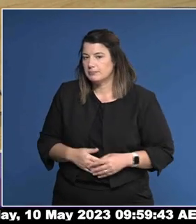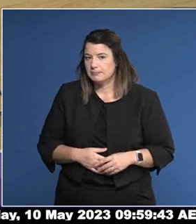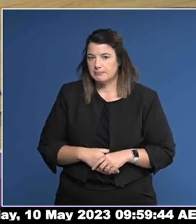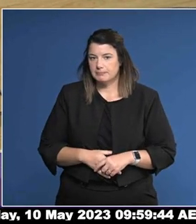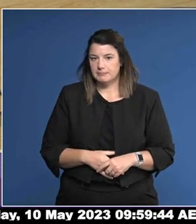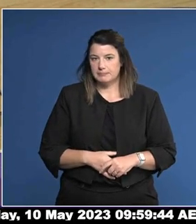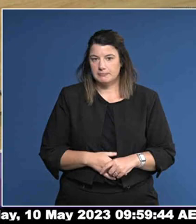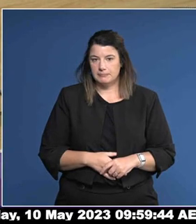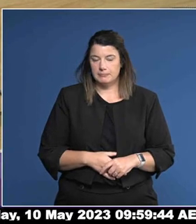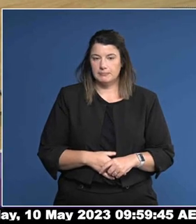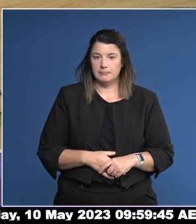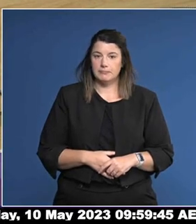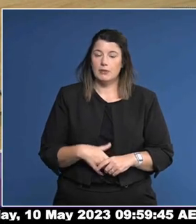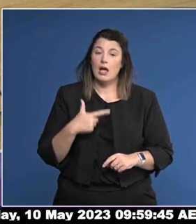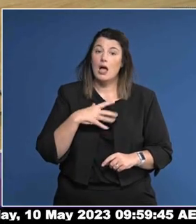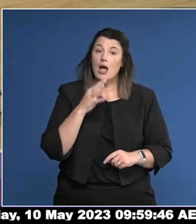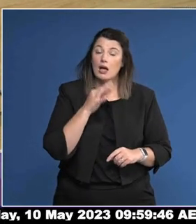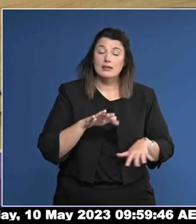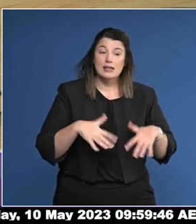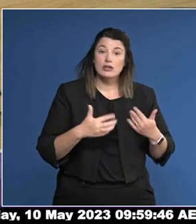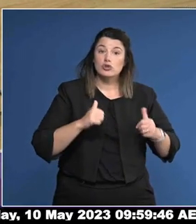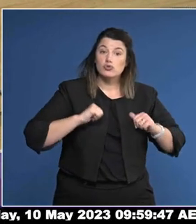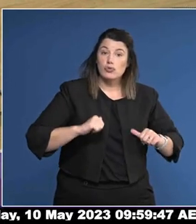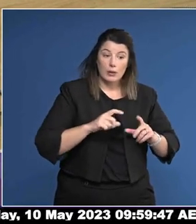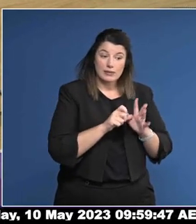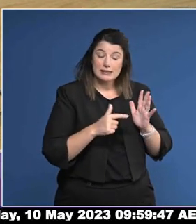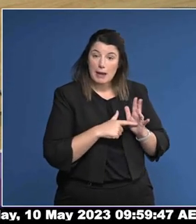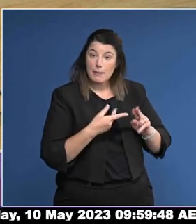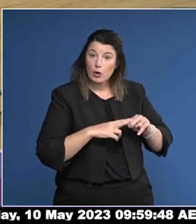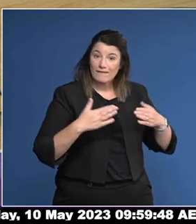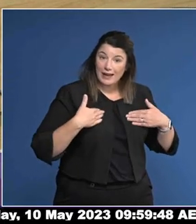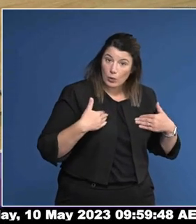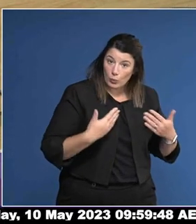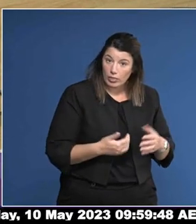Has there been any training with the Department of Health in the disability kit? DR CRAWFORD: No.